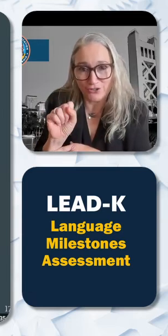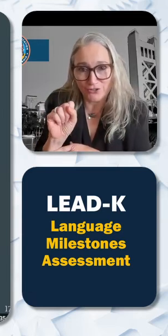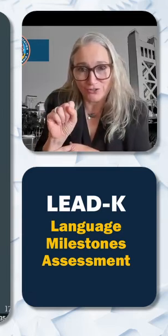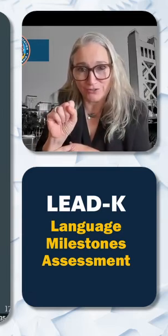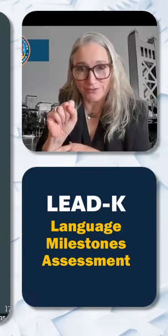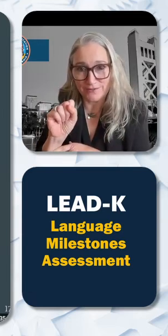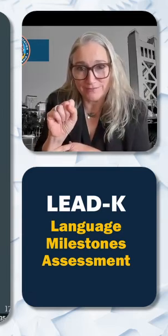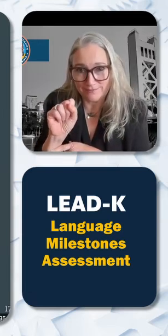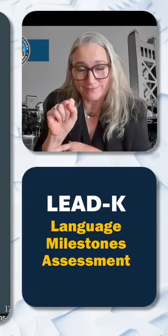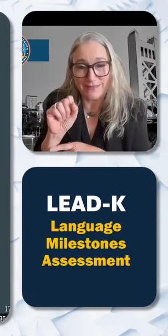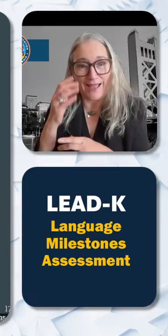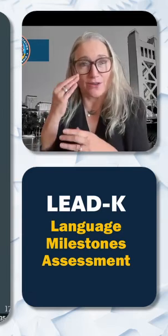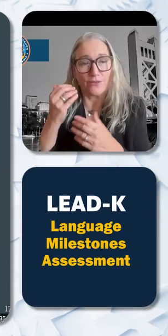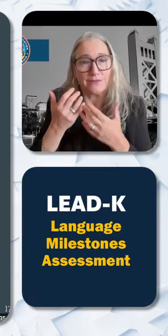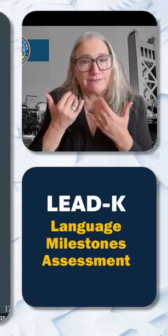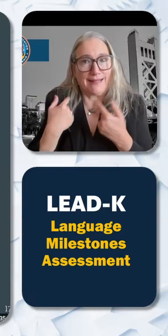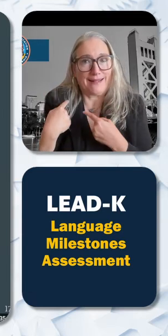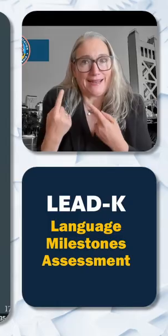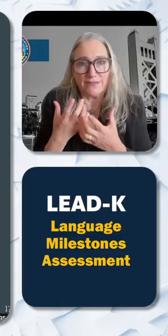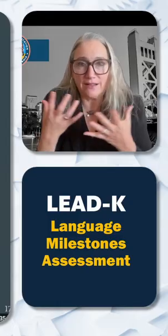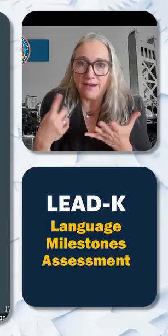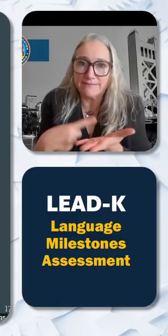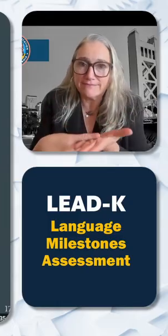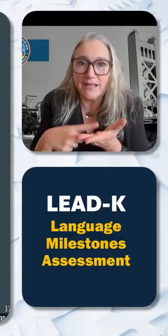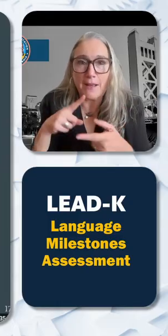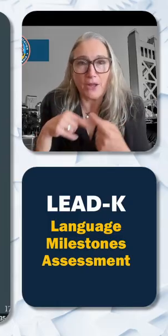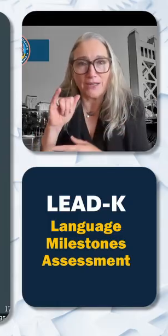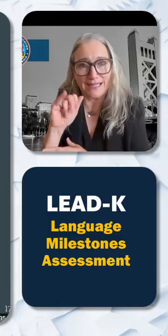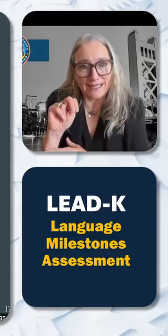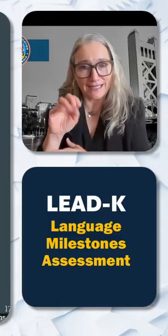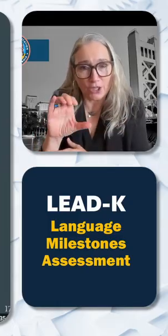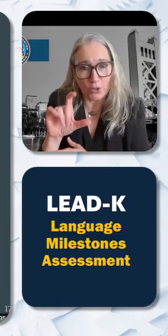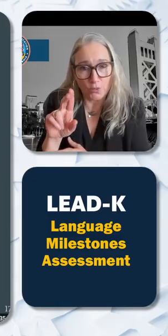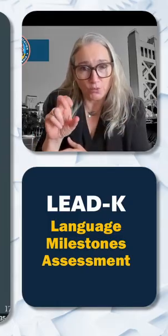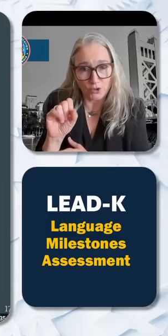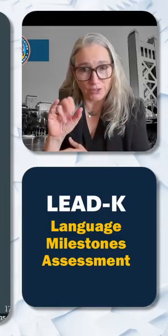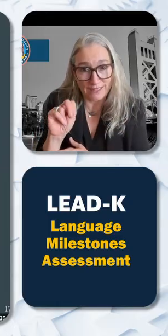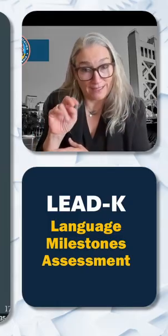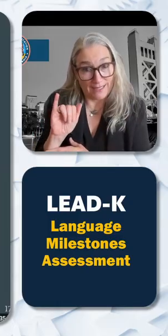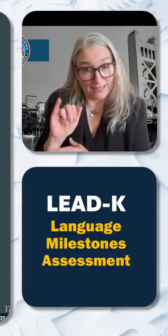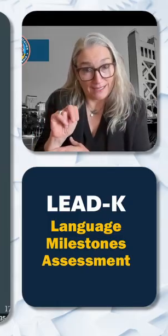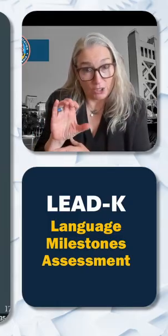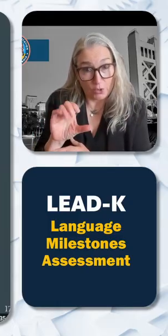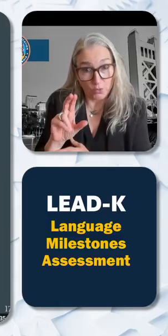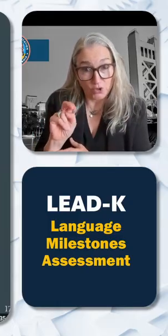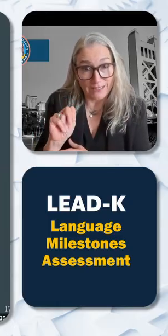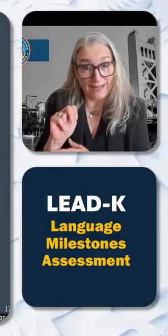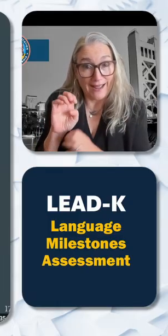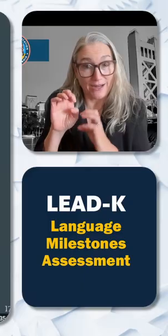age 5. they are missing out on that incidental learning. Like, they're hearing peers are getting.